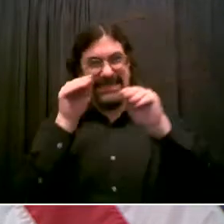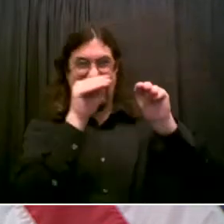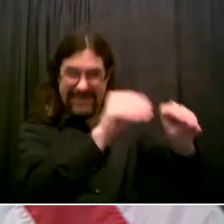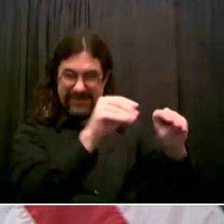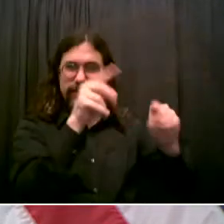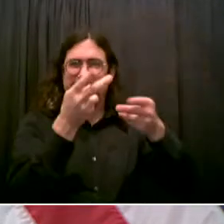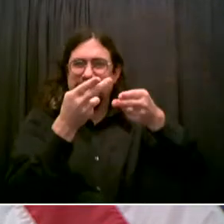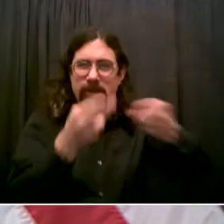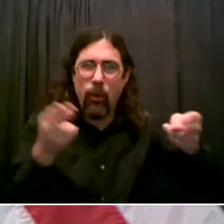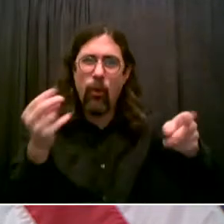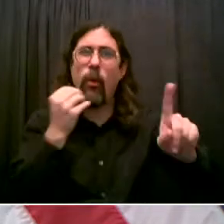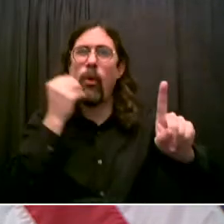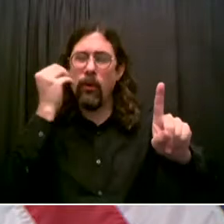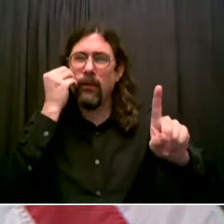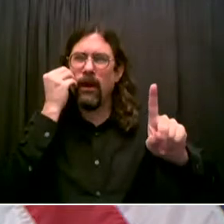PEOPLE STAY OFF THE STREETS AND